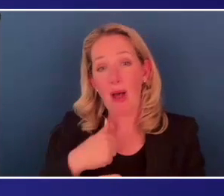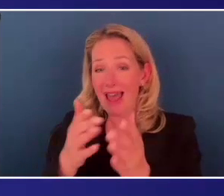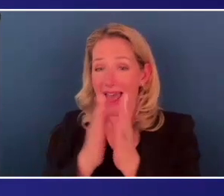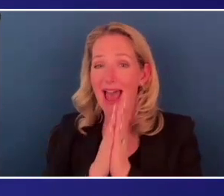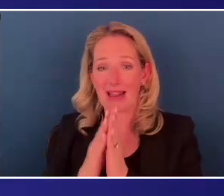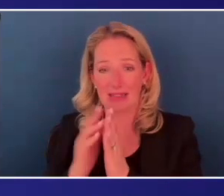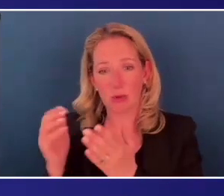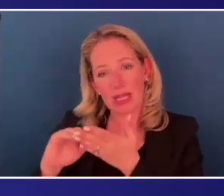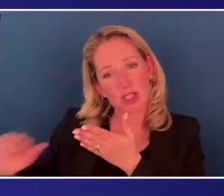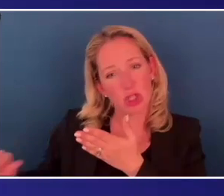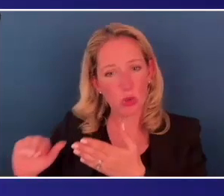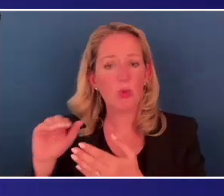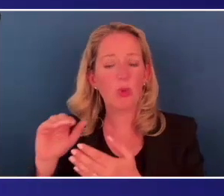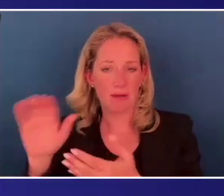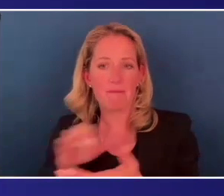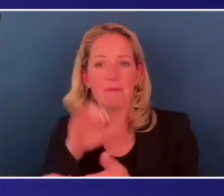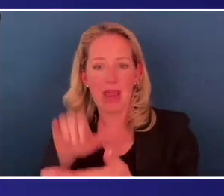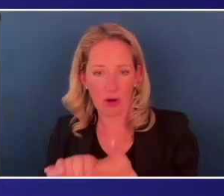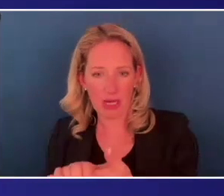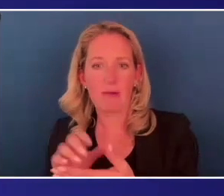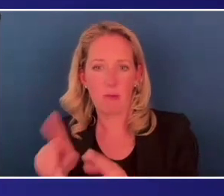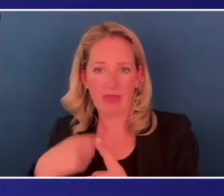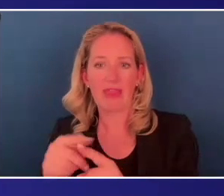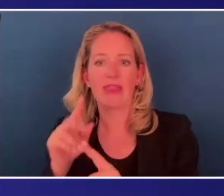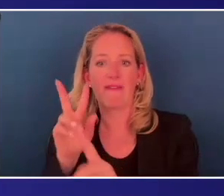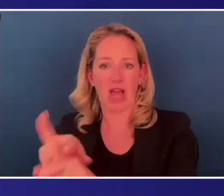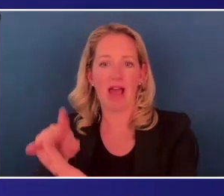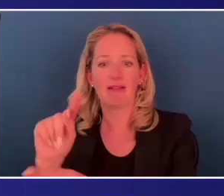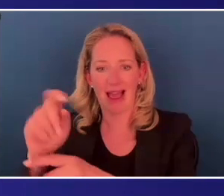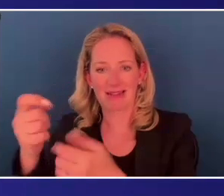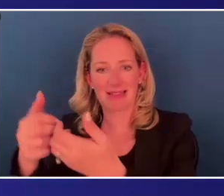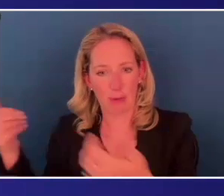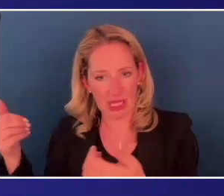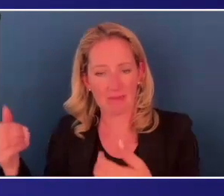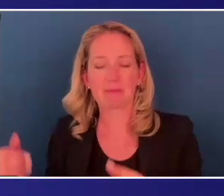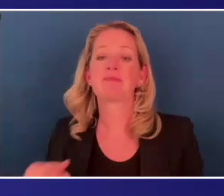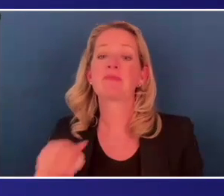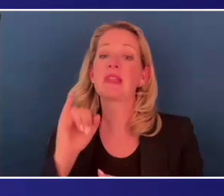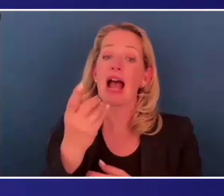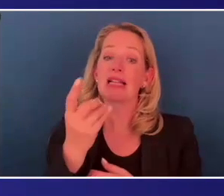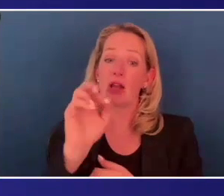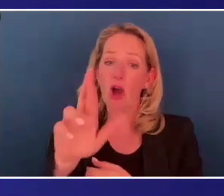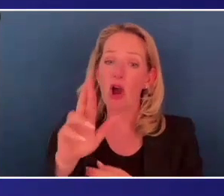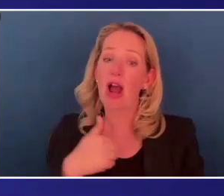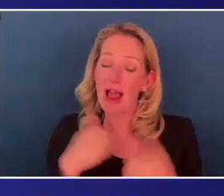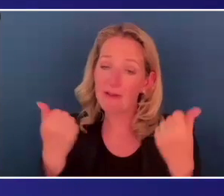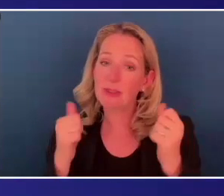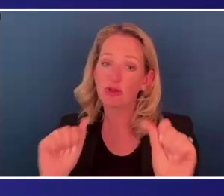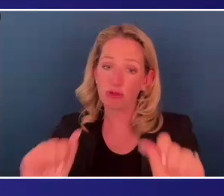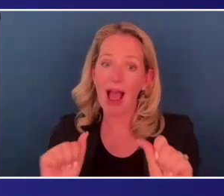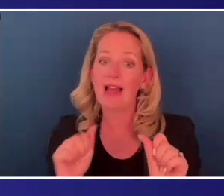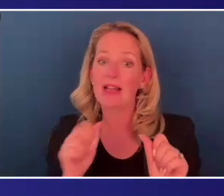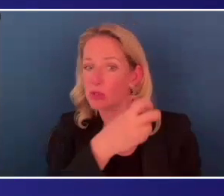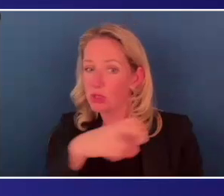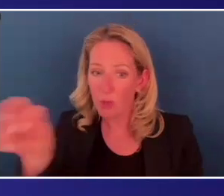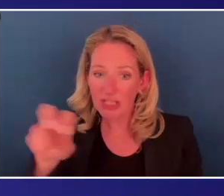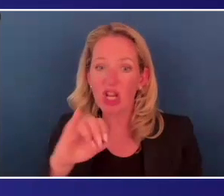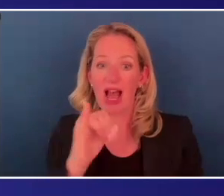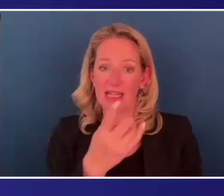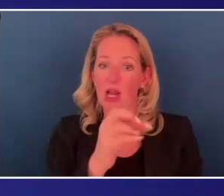I'd like to conclude with some thoughts about IDR plans generally. I've spent almost a year unsuccessfully trying to switch IDR plans and resume making monthly student loan payments.